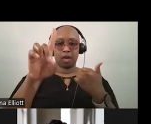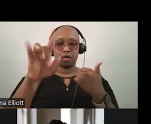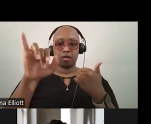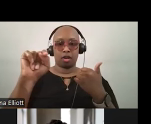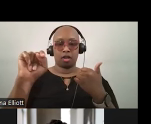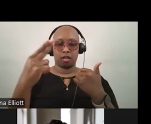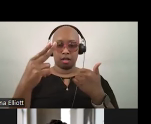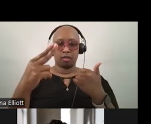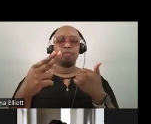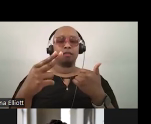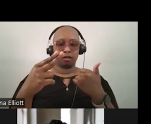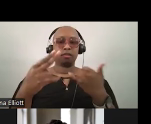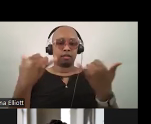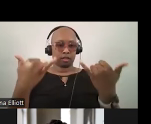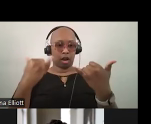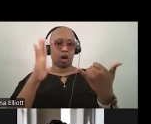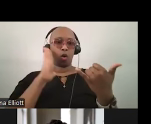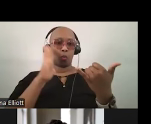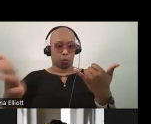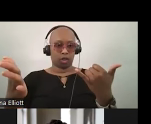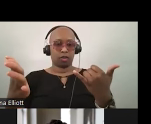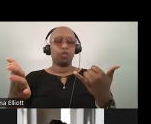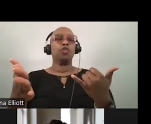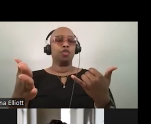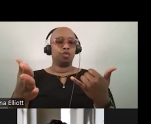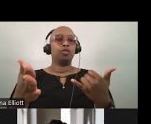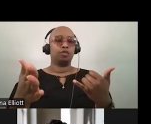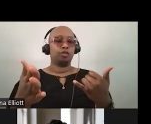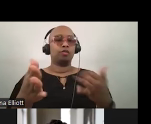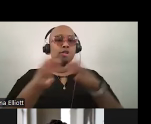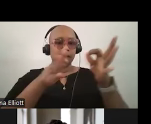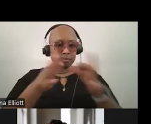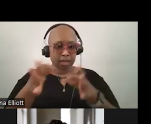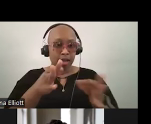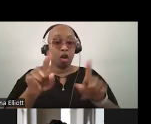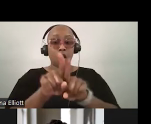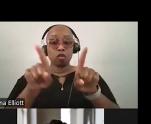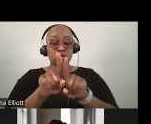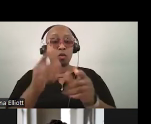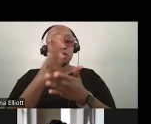demos of how you remediate some of these types of documents. So it just keeps funneling down giving